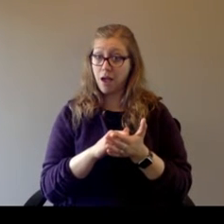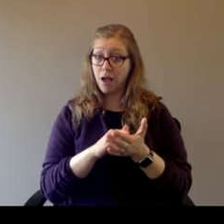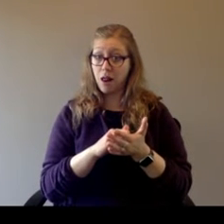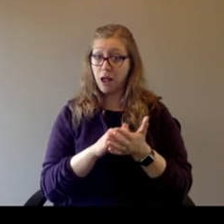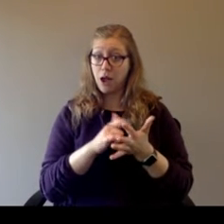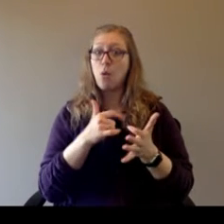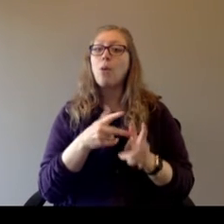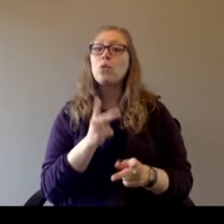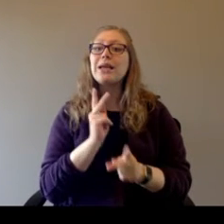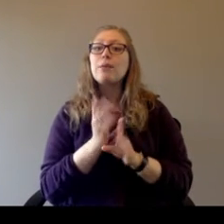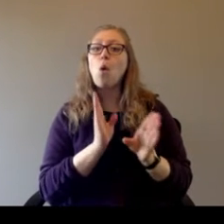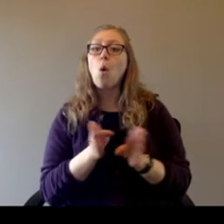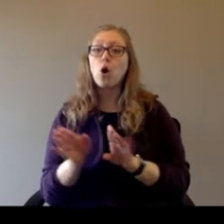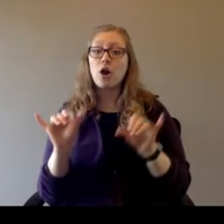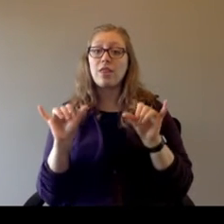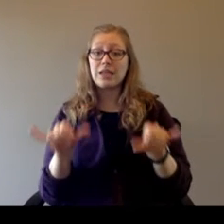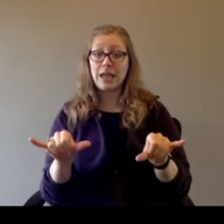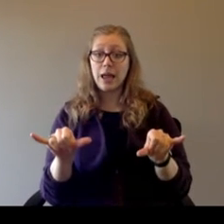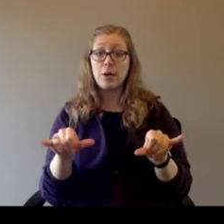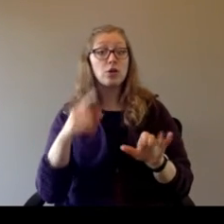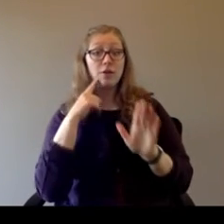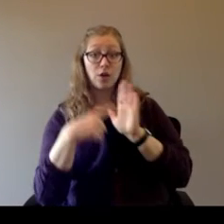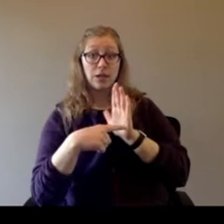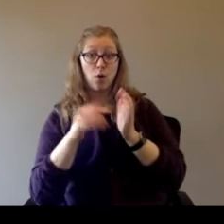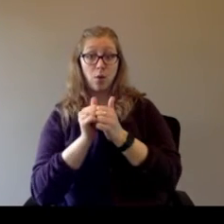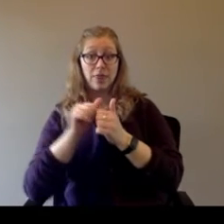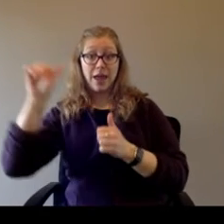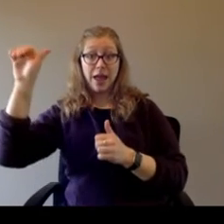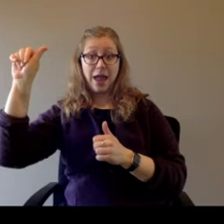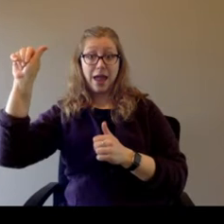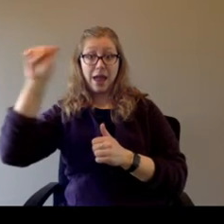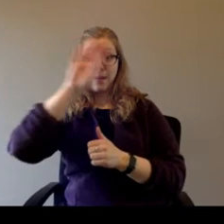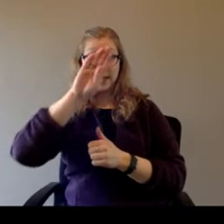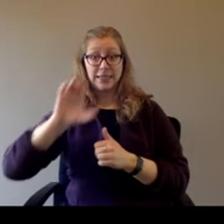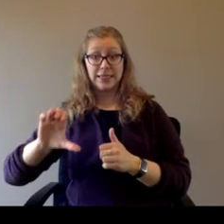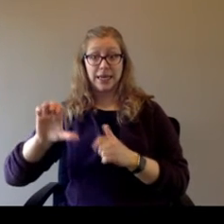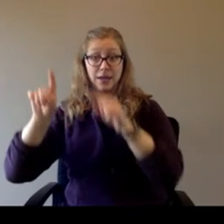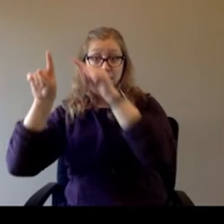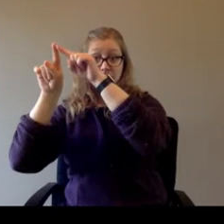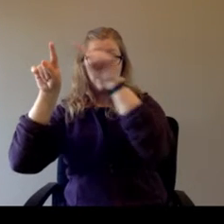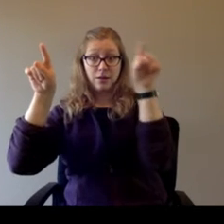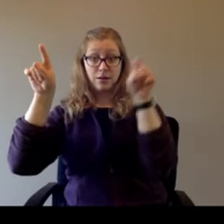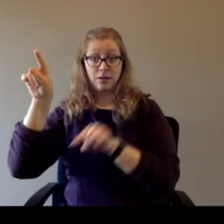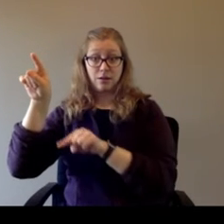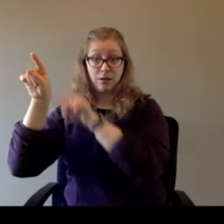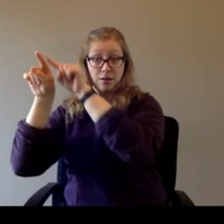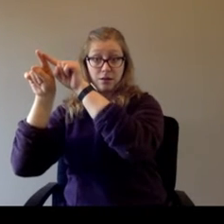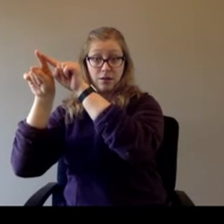So if I started at the figure ABC, ABC, I'm going to end at the figure with the